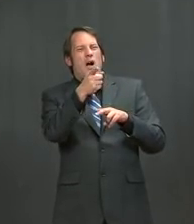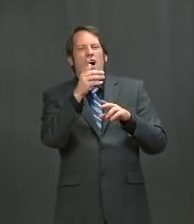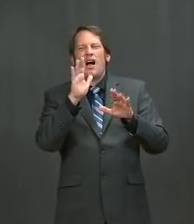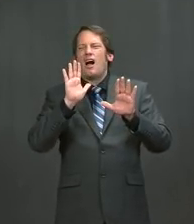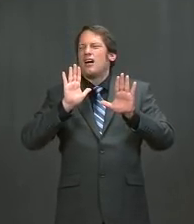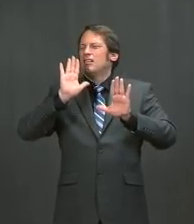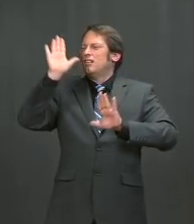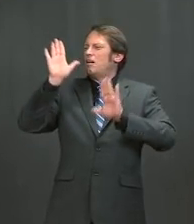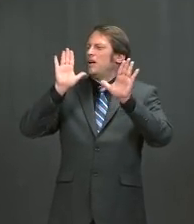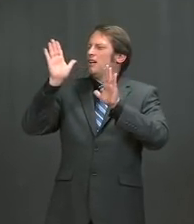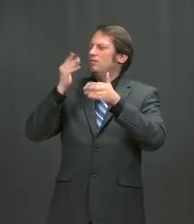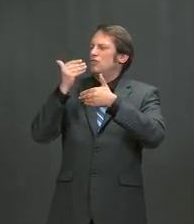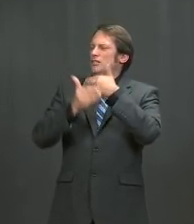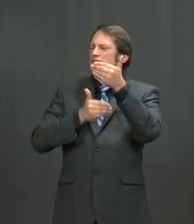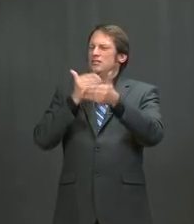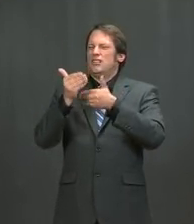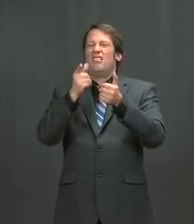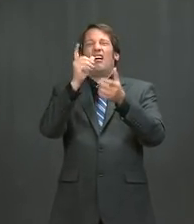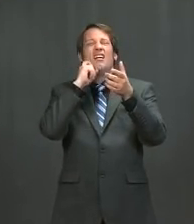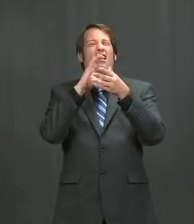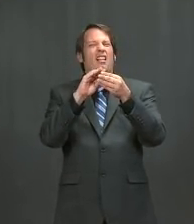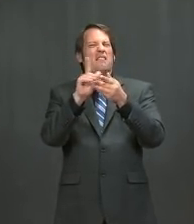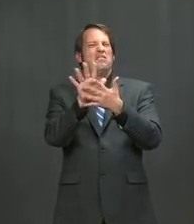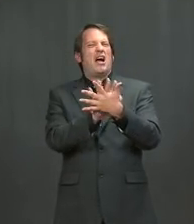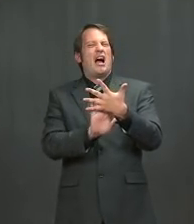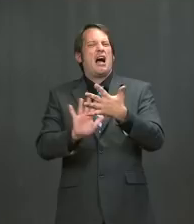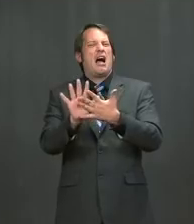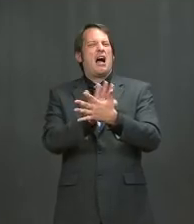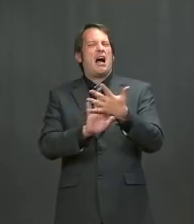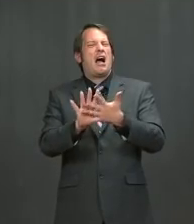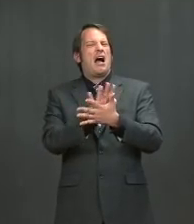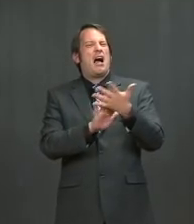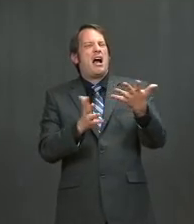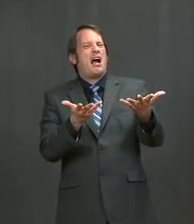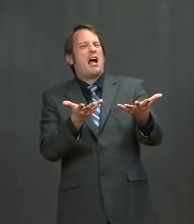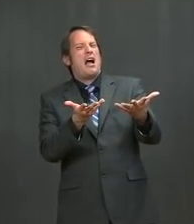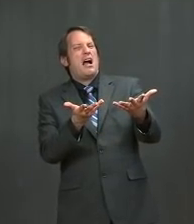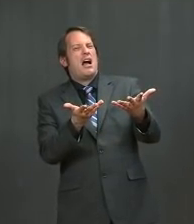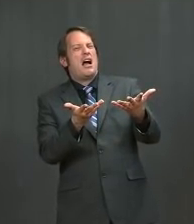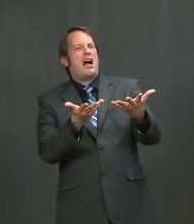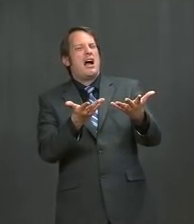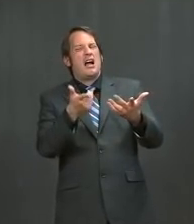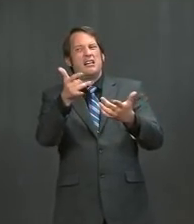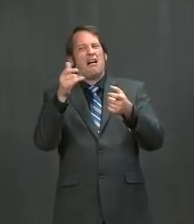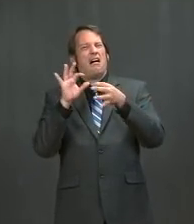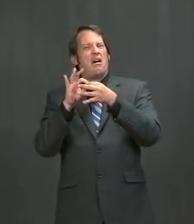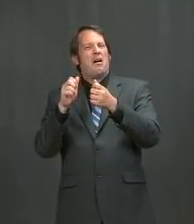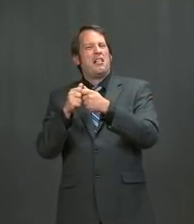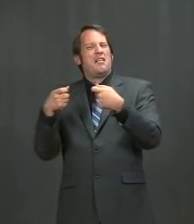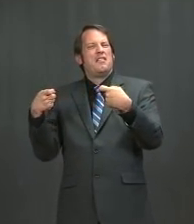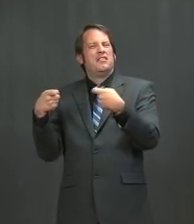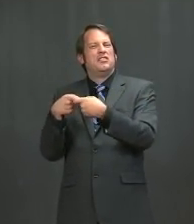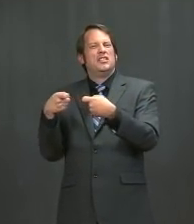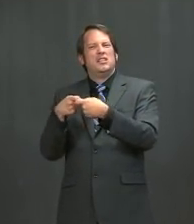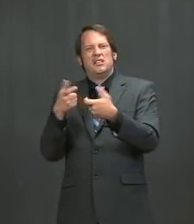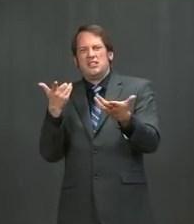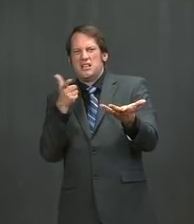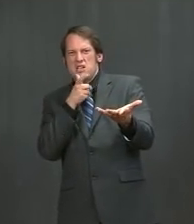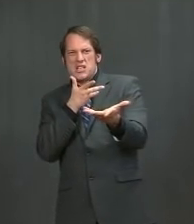how do the top bridges or power grids get chosen? I mean, is it a formu- -- do you envision a formula